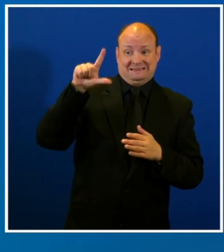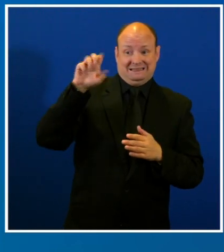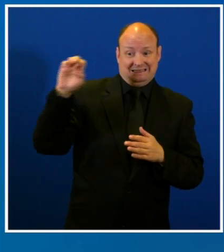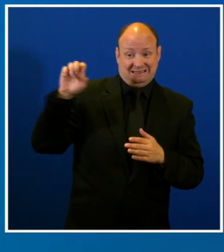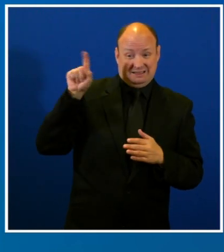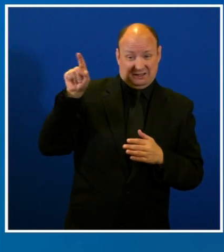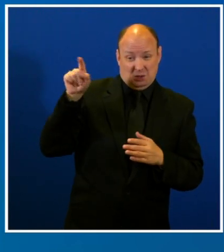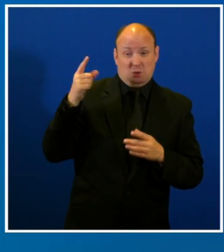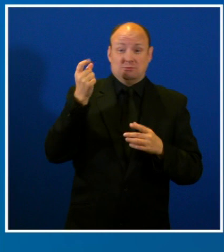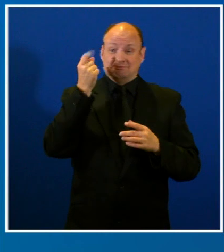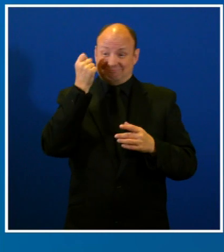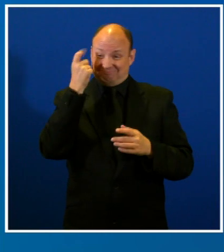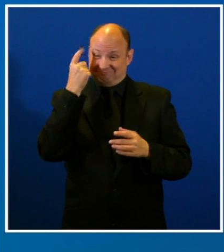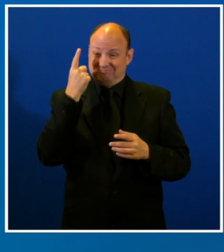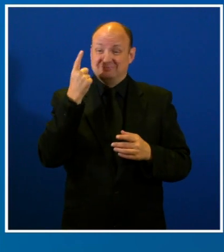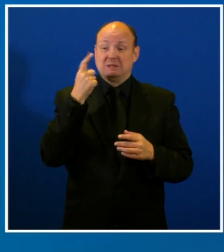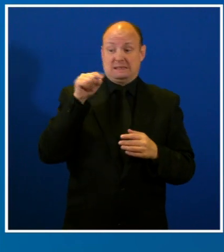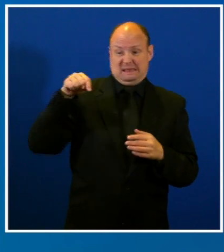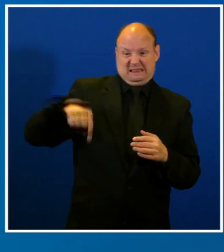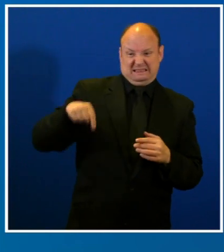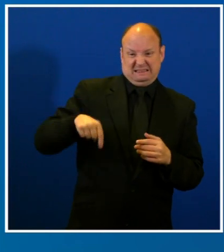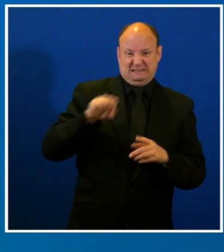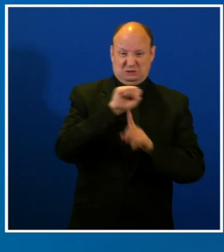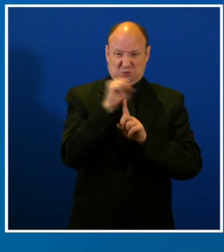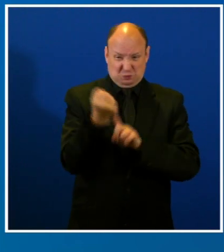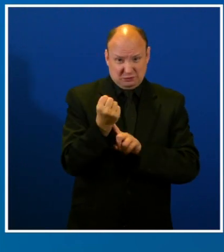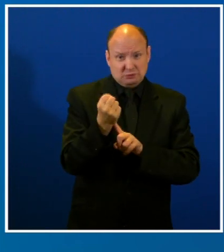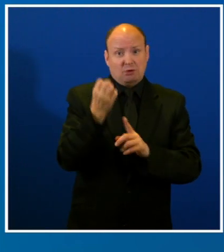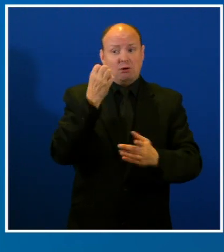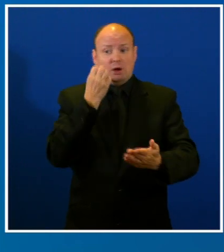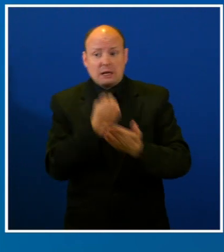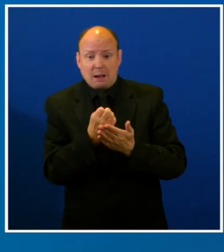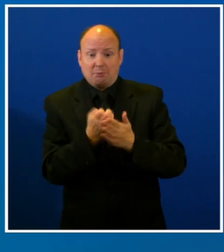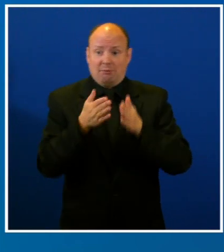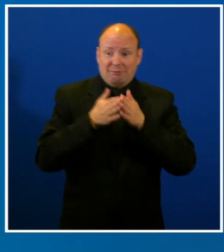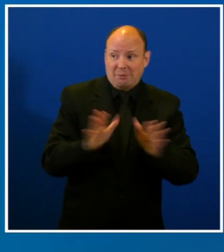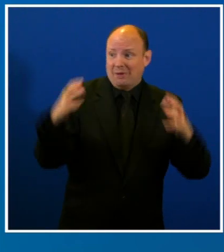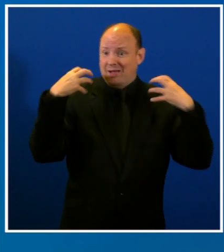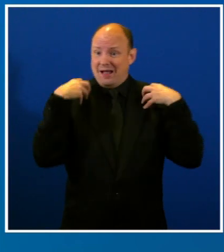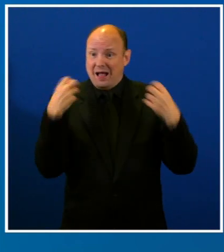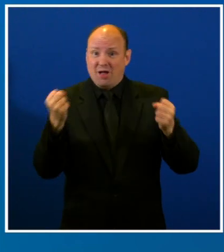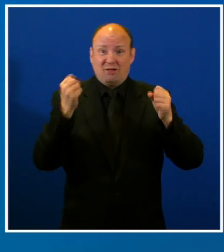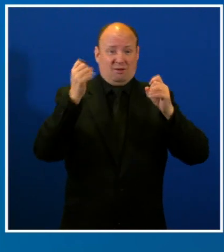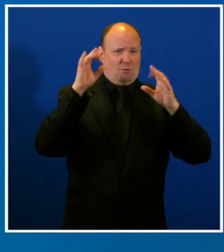an economic and a public health crisis, and that the impact on local businesses is not being